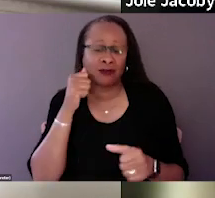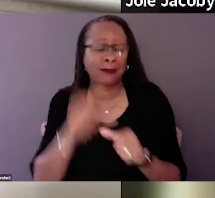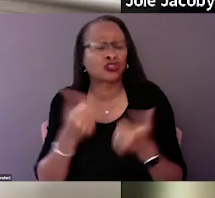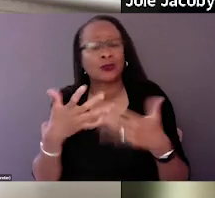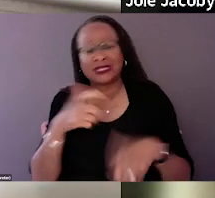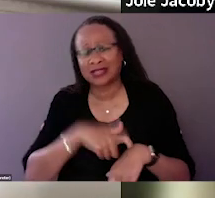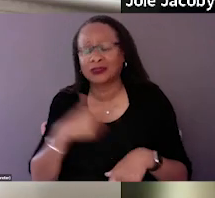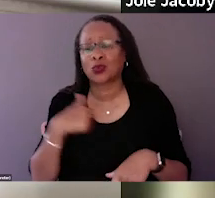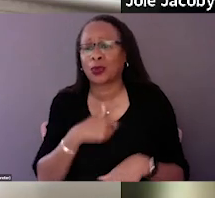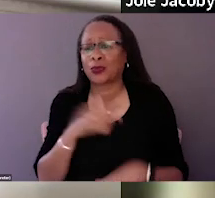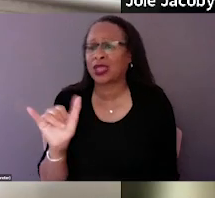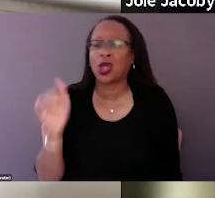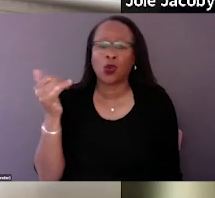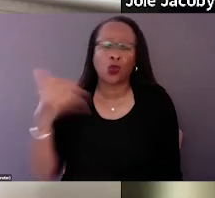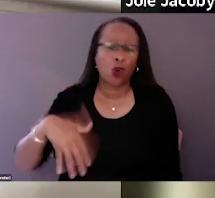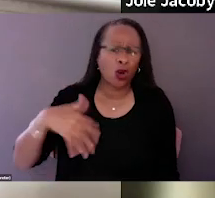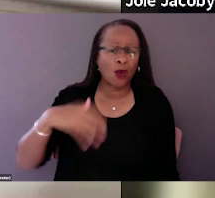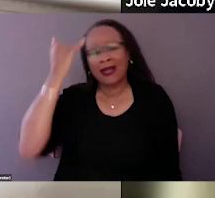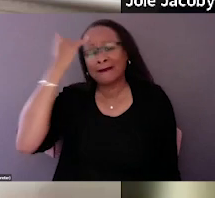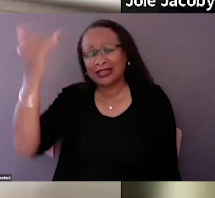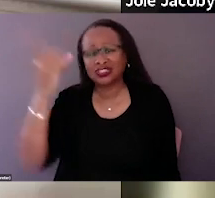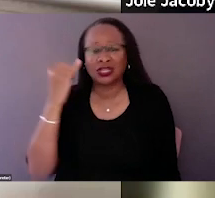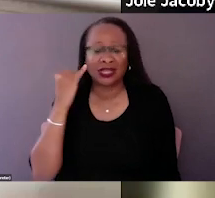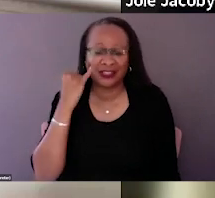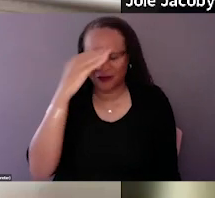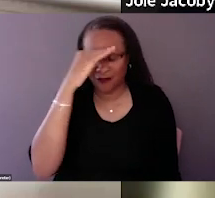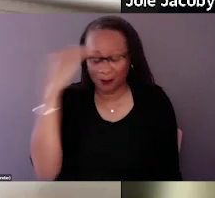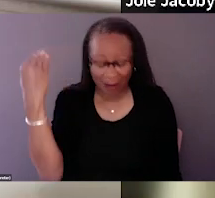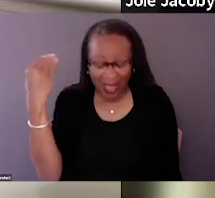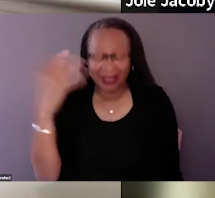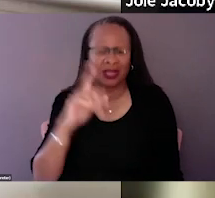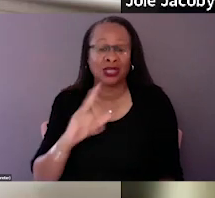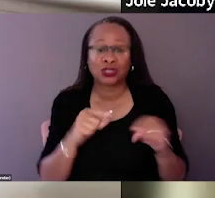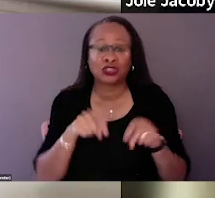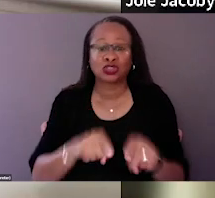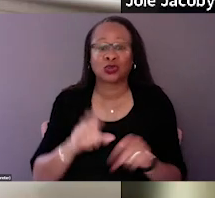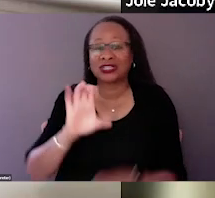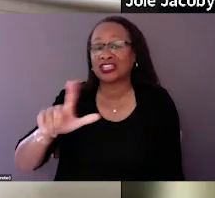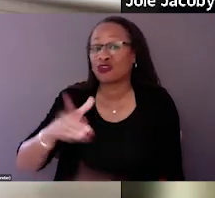"Whoa, imagine if there was Black Twitter "during the civil rights movement. "Imagine if there was Black Twitter